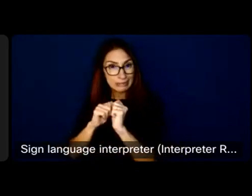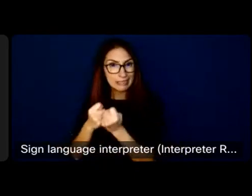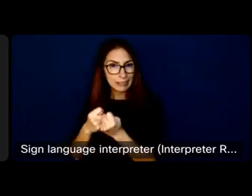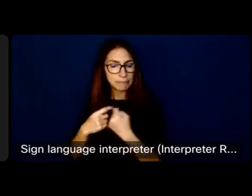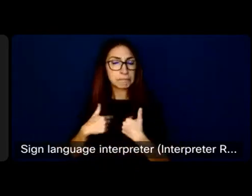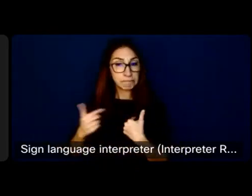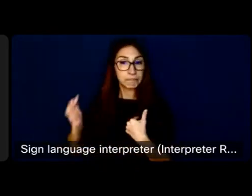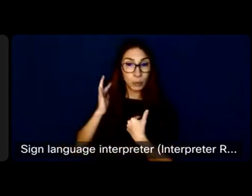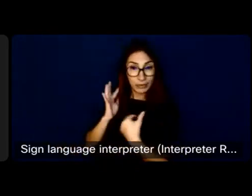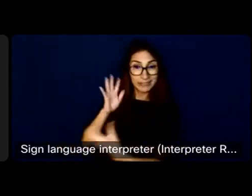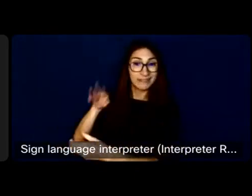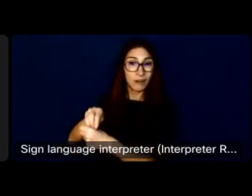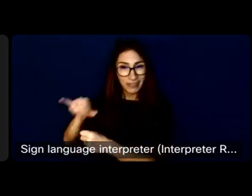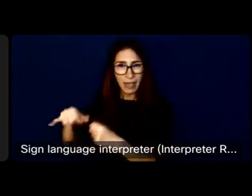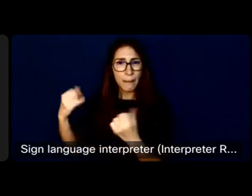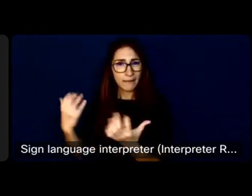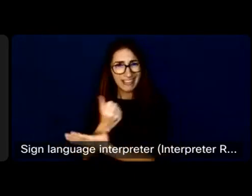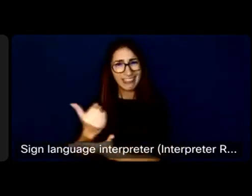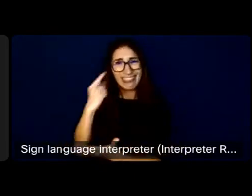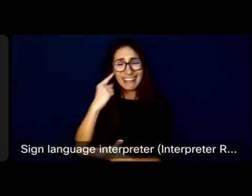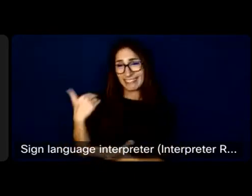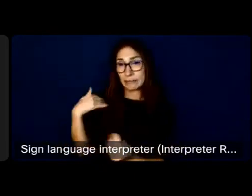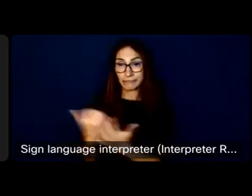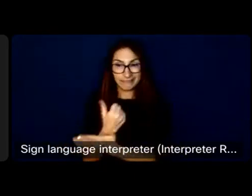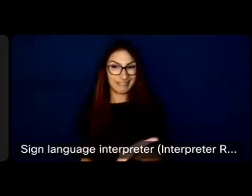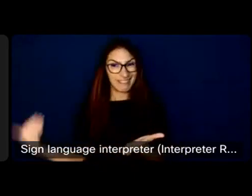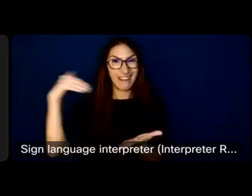of, you know, team of six or seven people would come in to